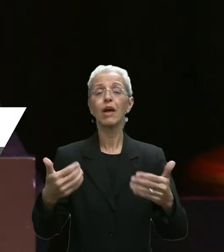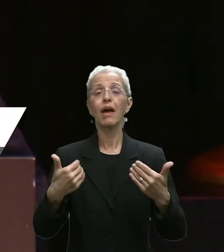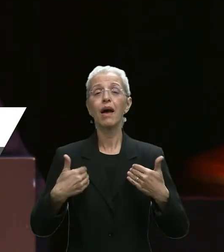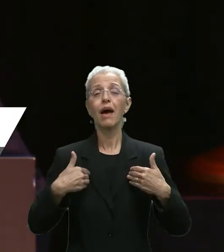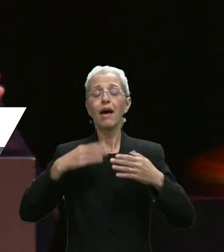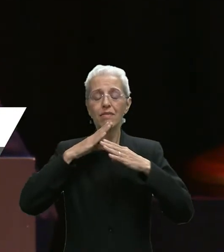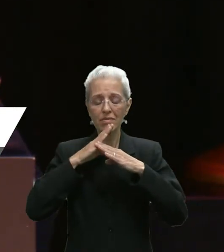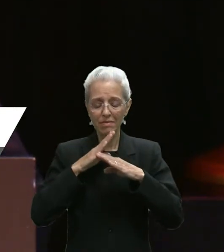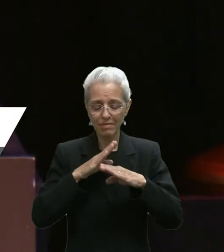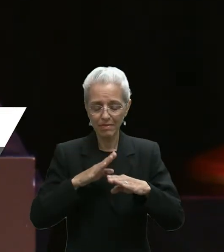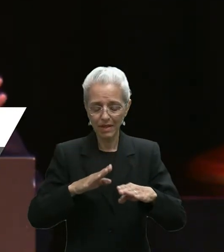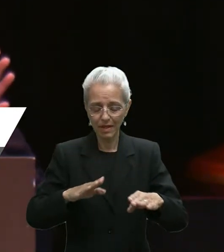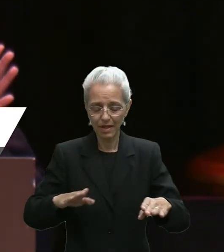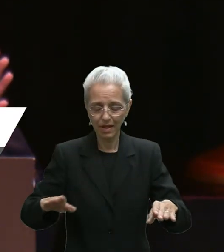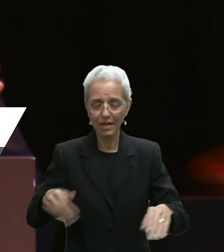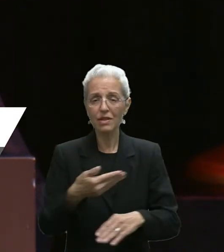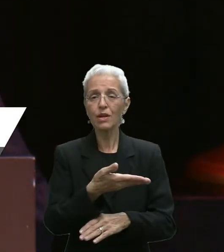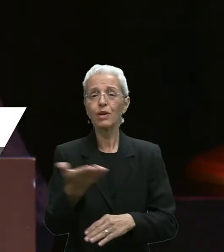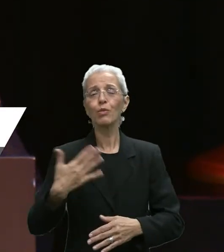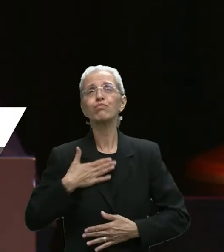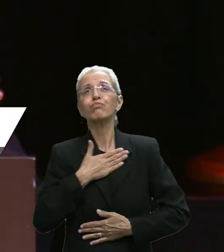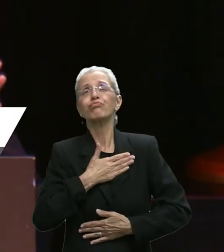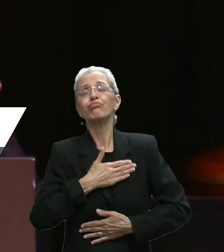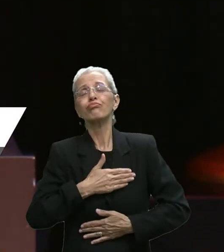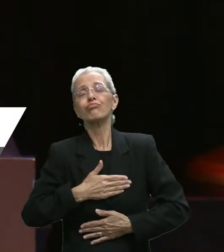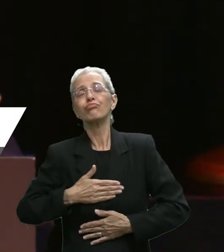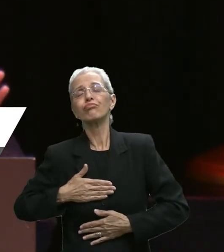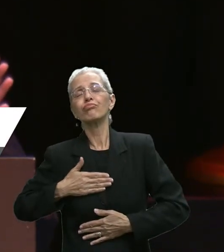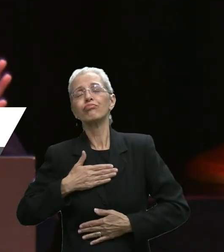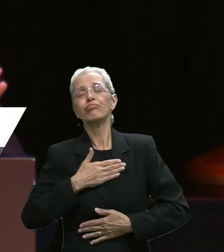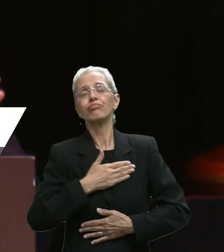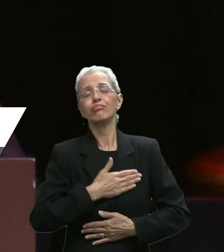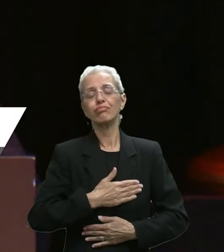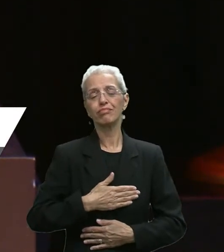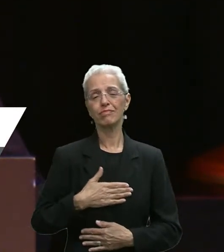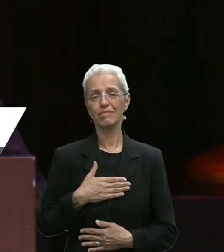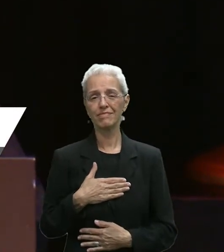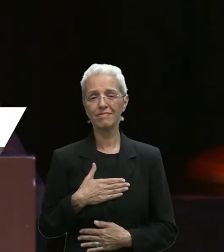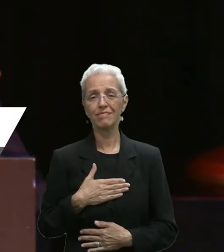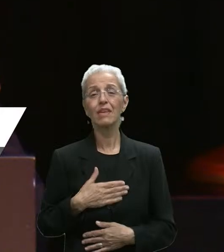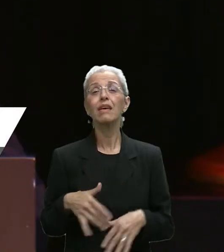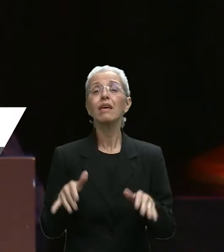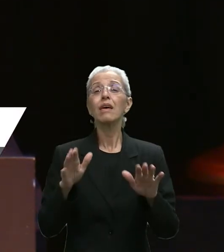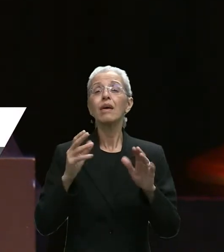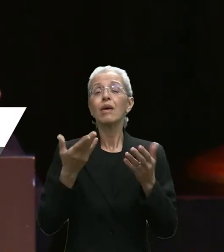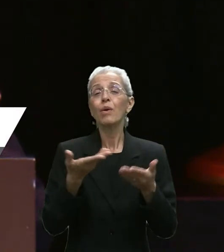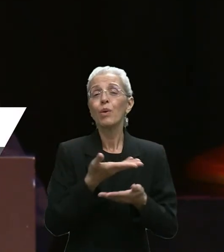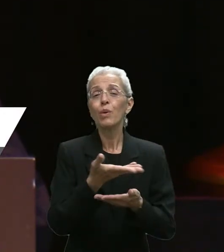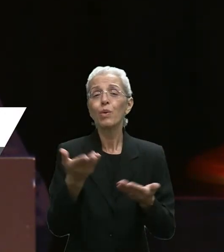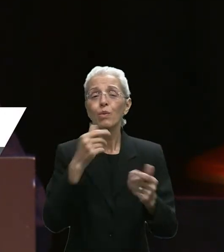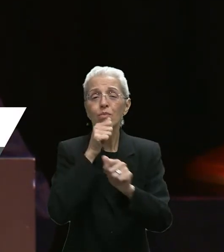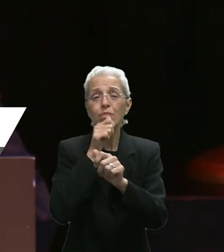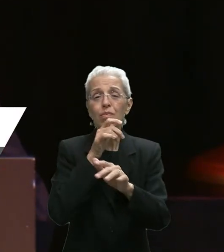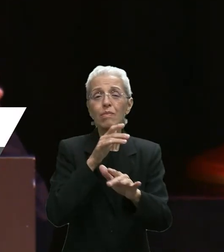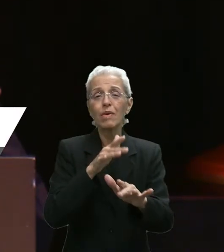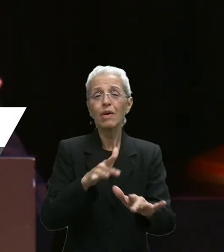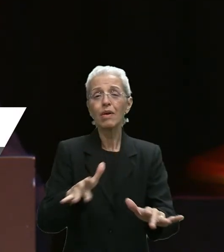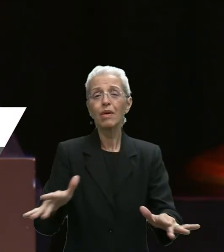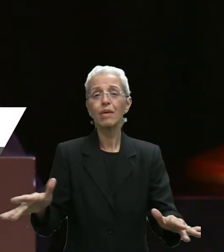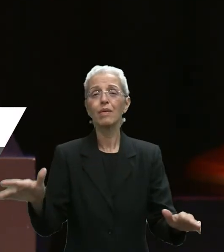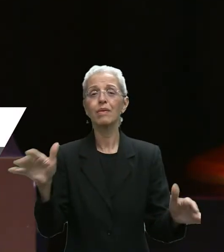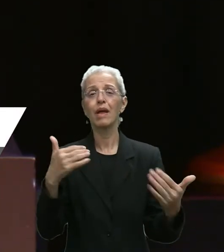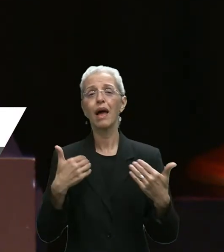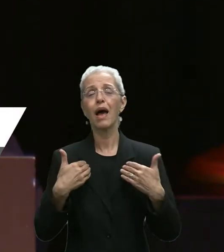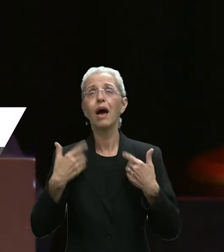will now provide a blessing for today's ceremony.